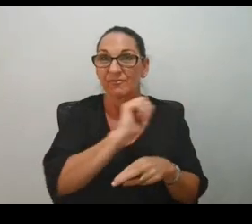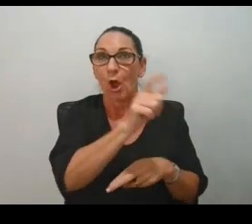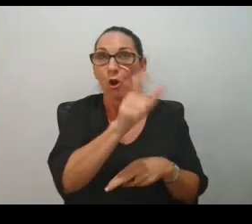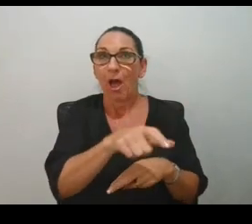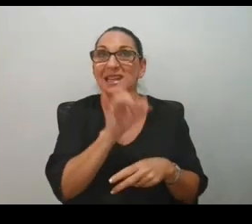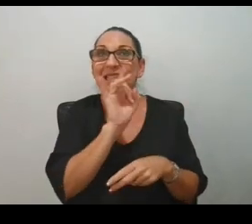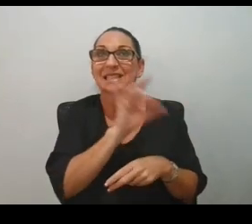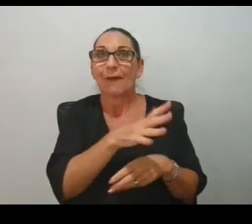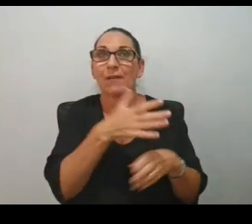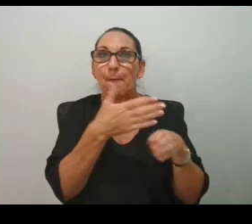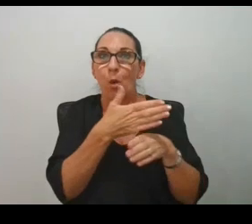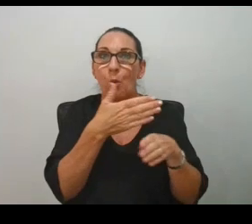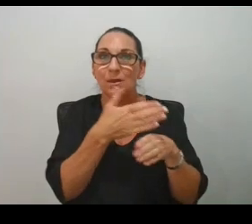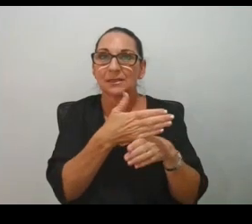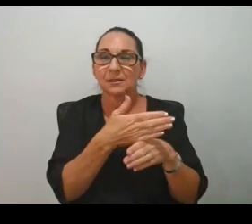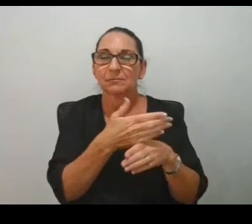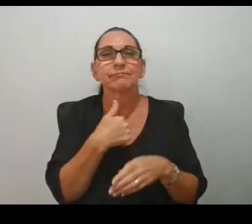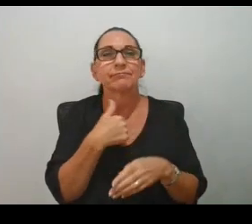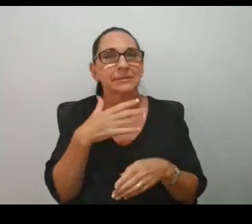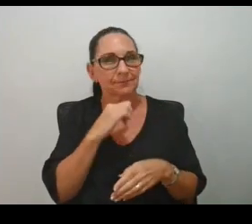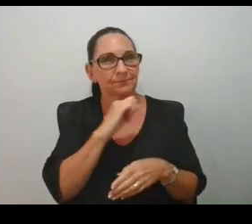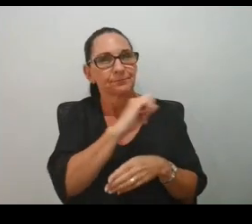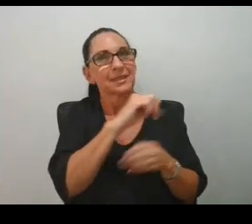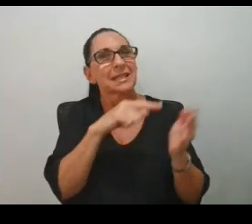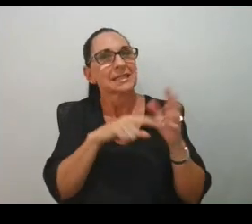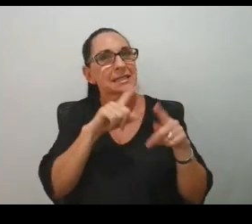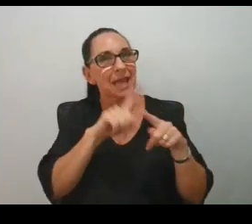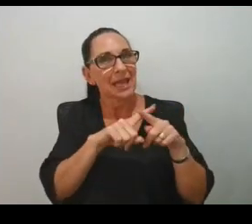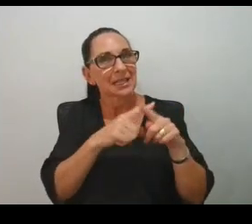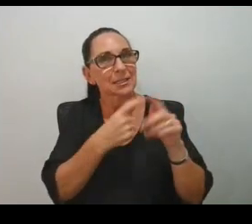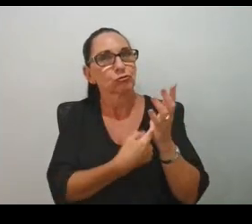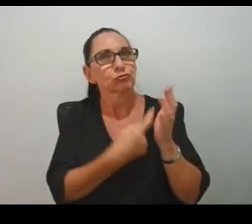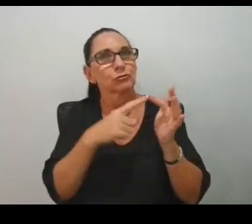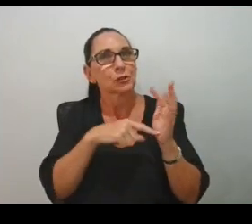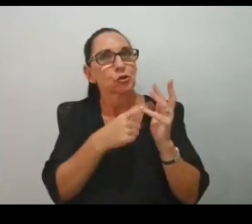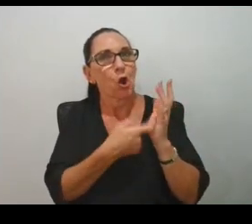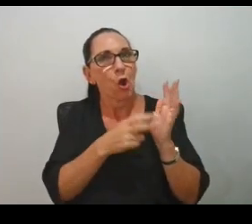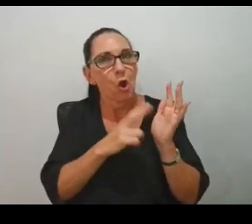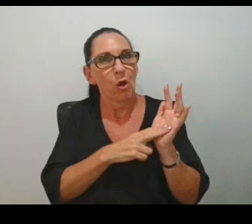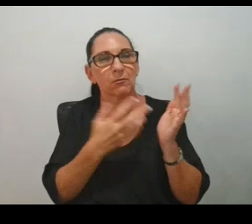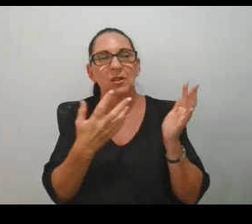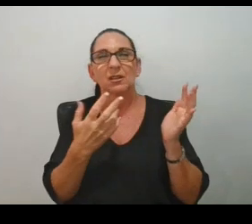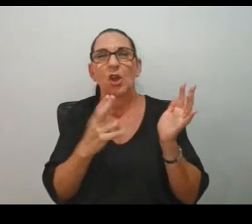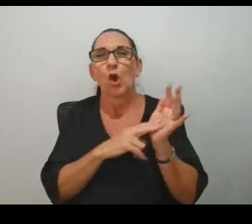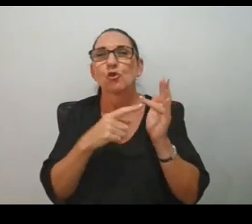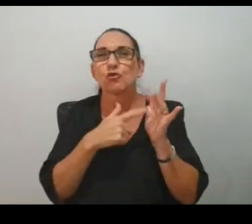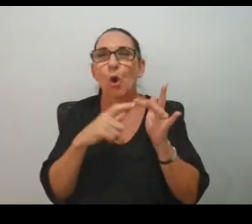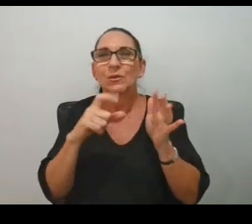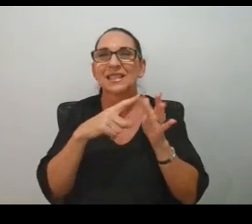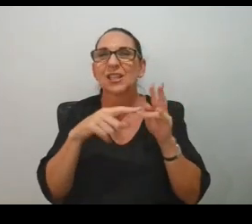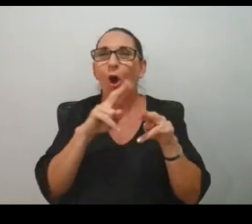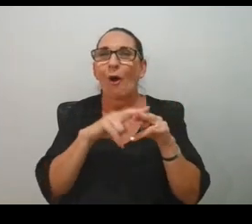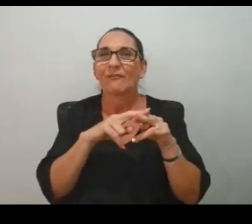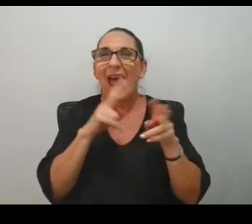do require copies of their tax returns Notice of Assessments that kind of thing um so that we can